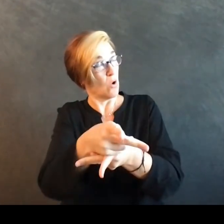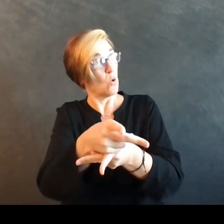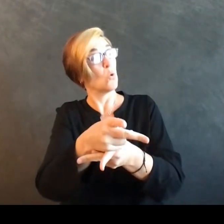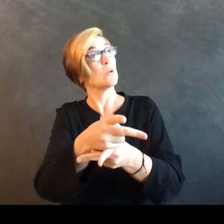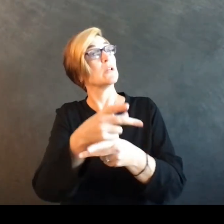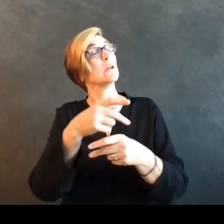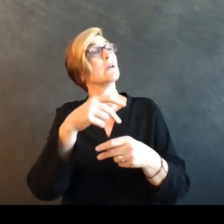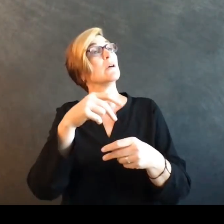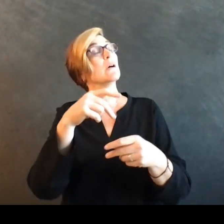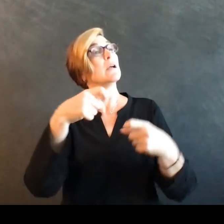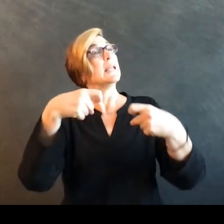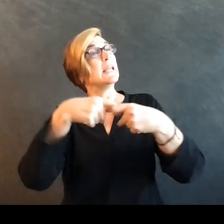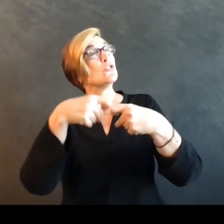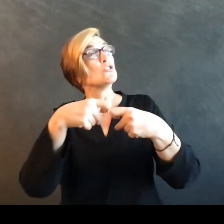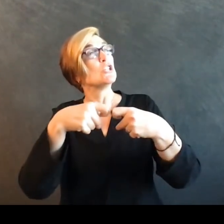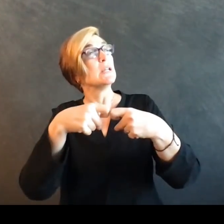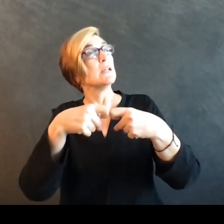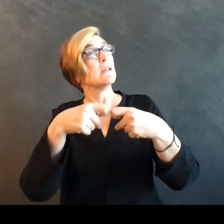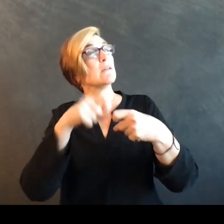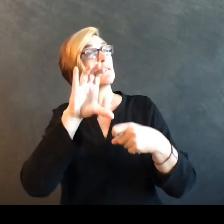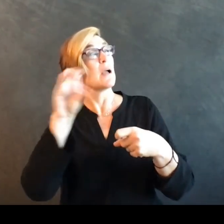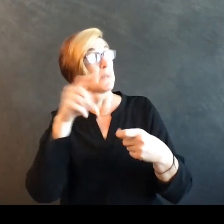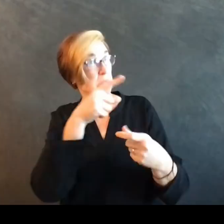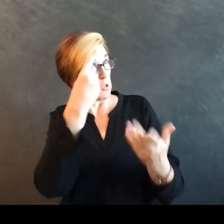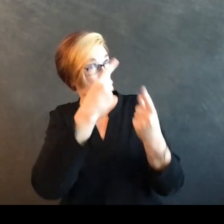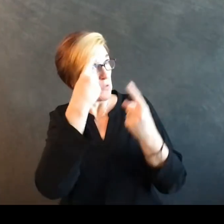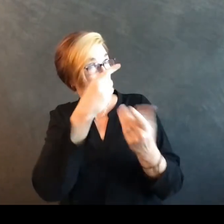what are your thoughts on that would you consider providing those loans energy